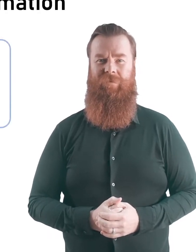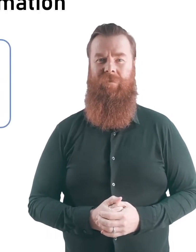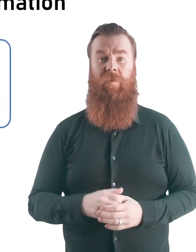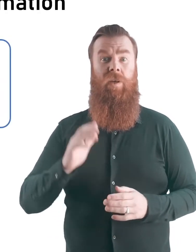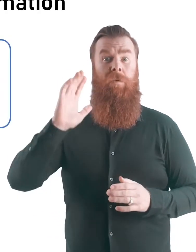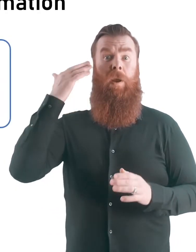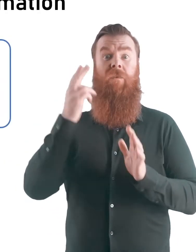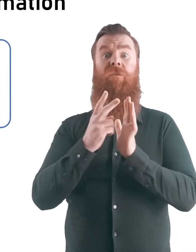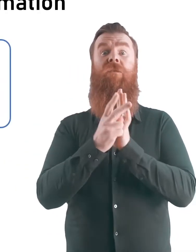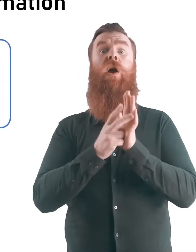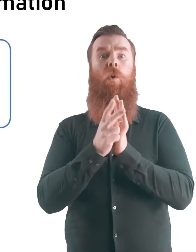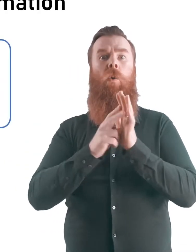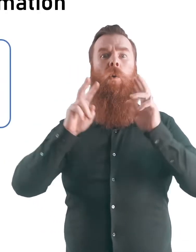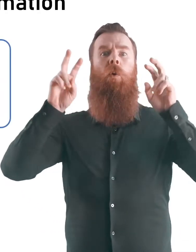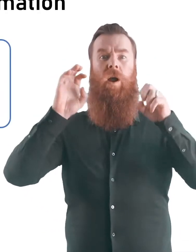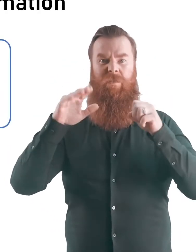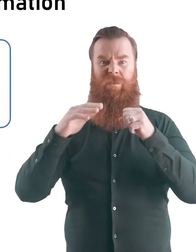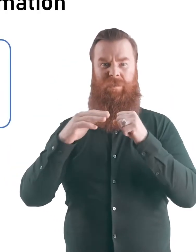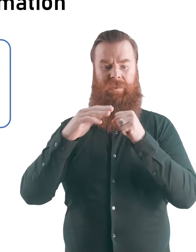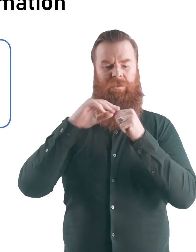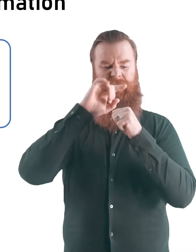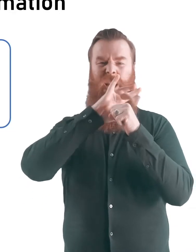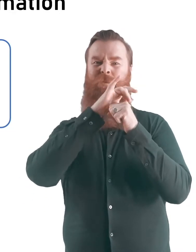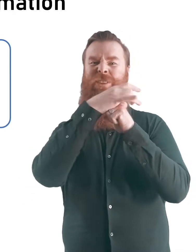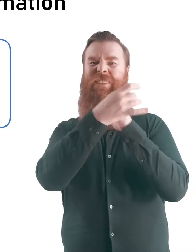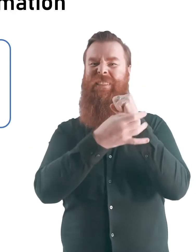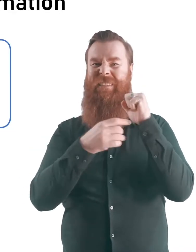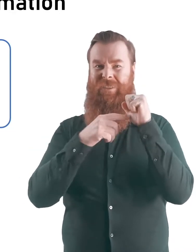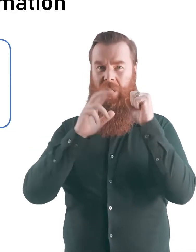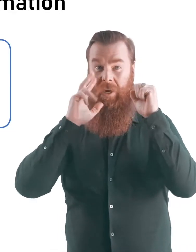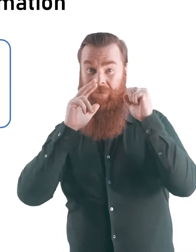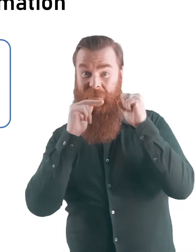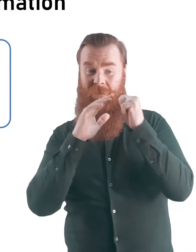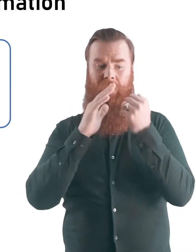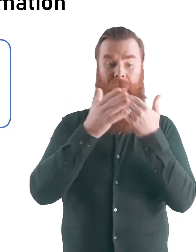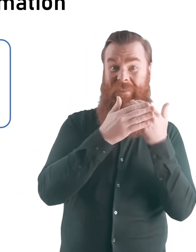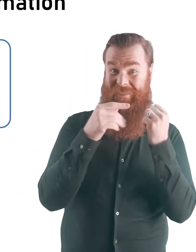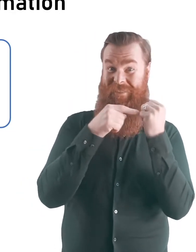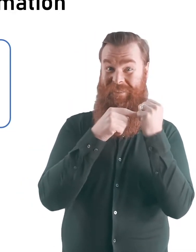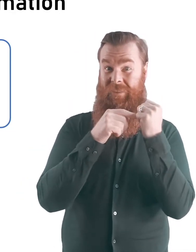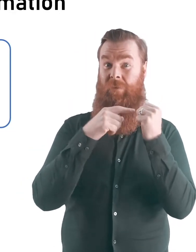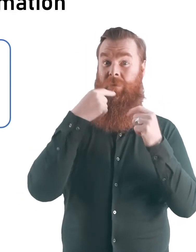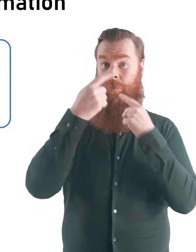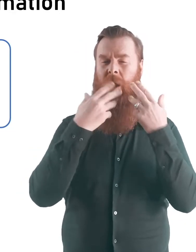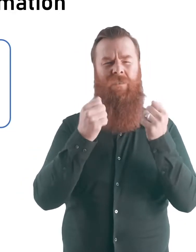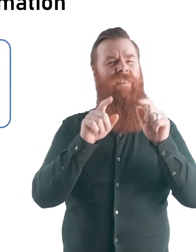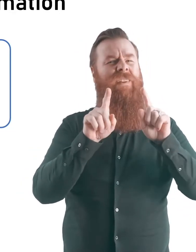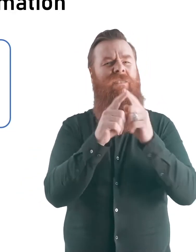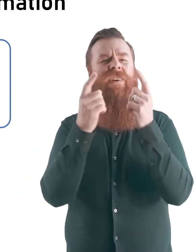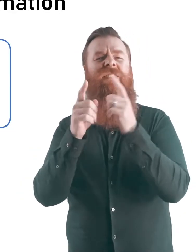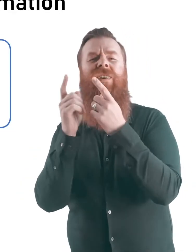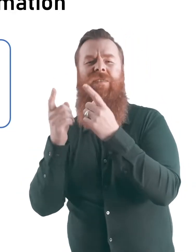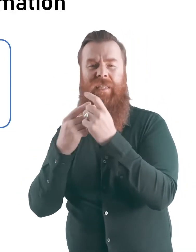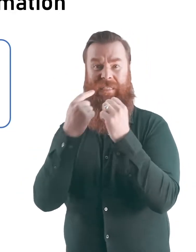In the last video, titled “Tooth decay and preventive treatment“, we covered the different types and parts of teeth,